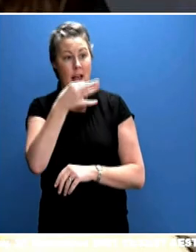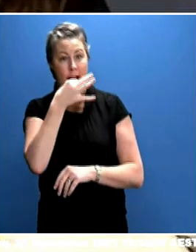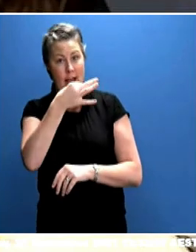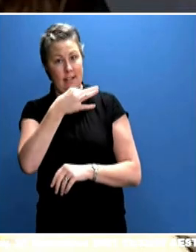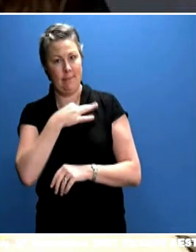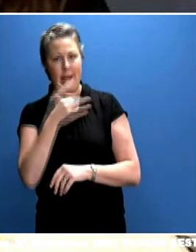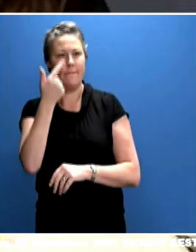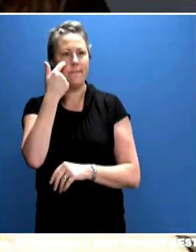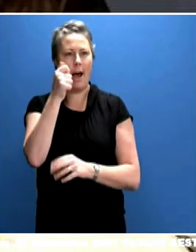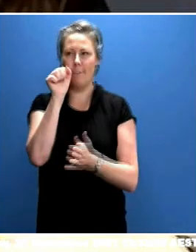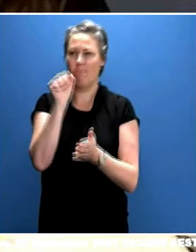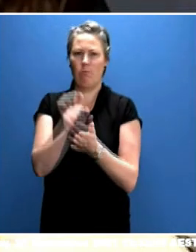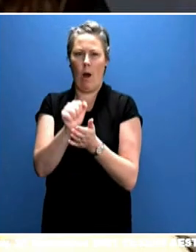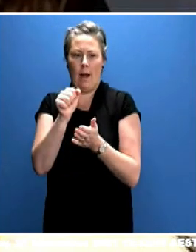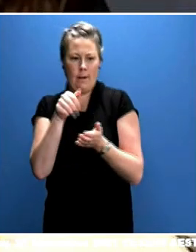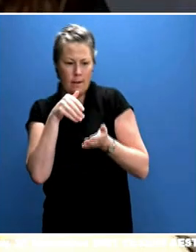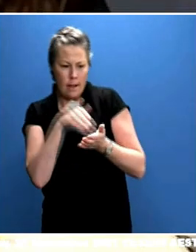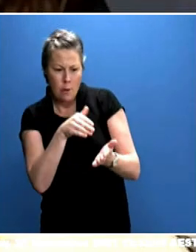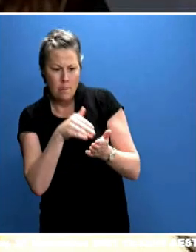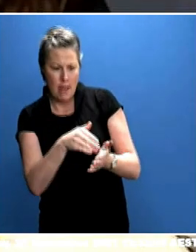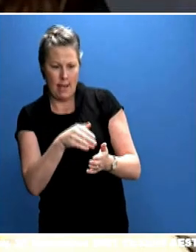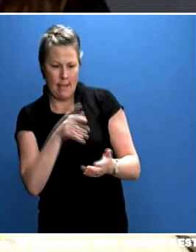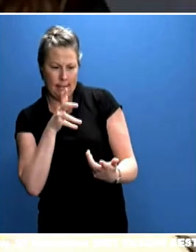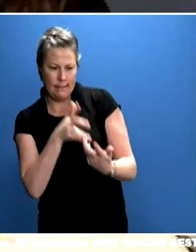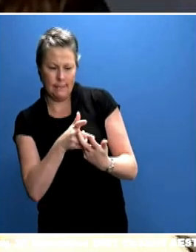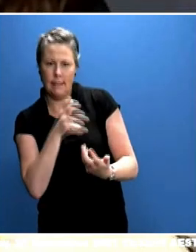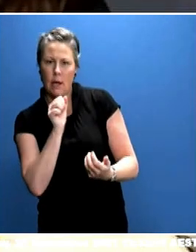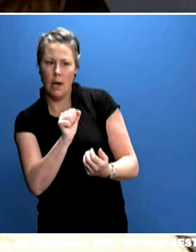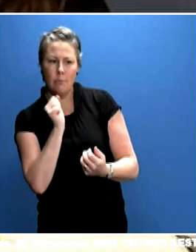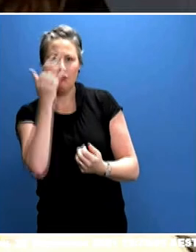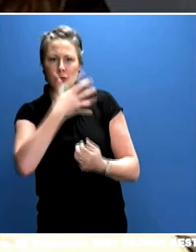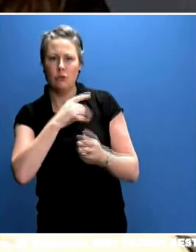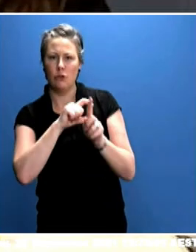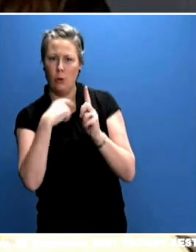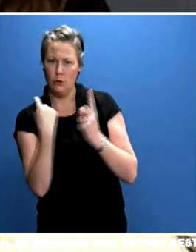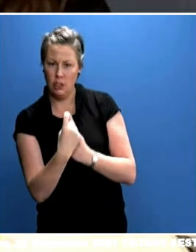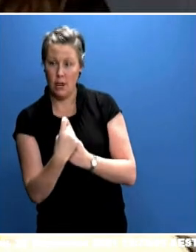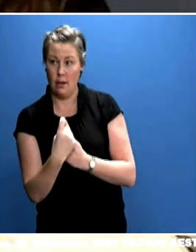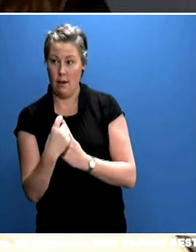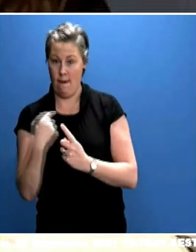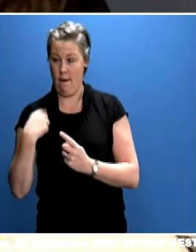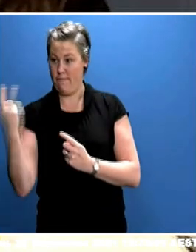culturally-appropriate therapeutic support for her, and so was asked to speak to her, and encourage her to attend those therapeutic